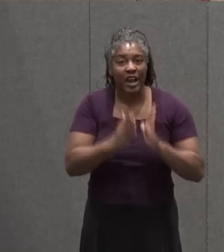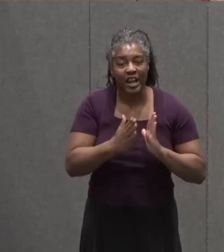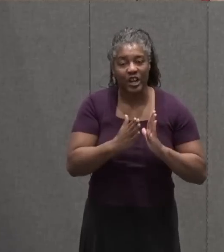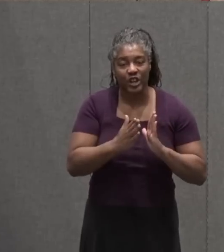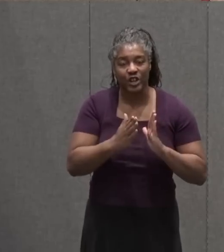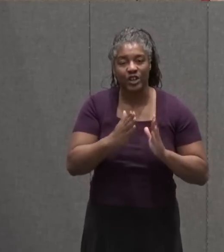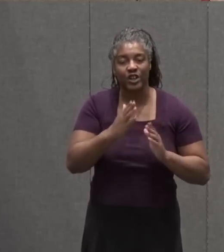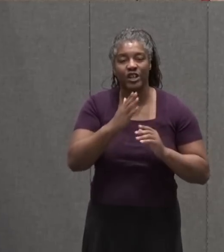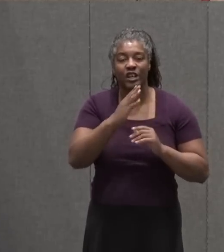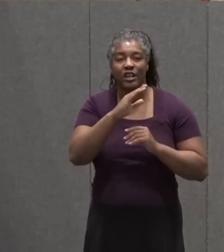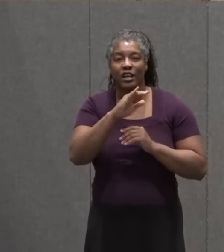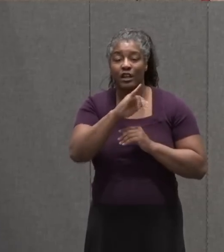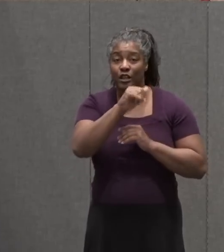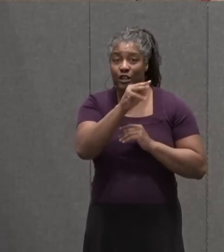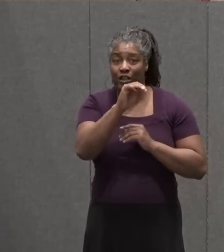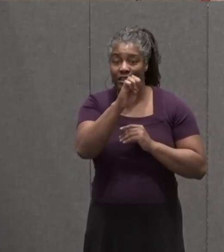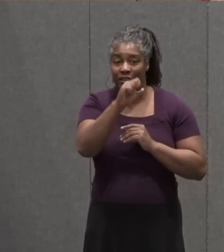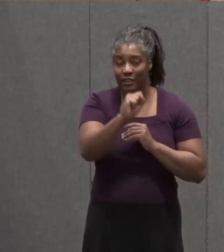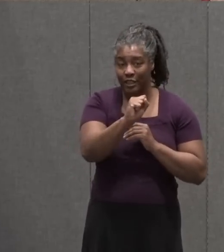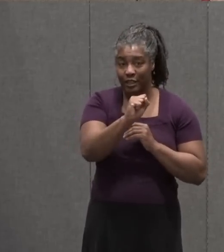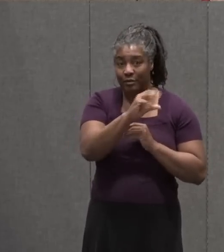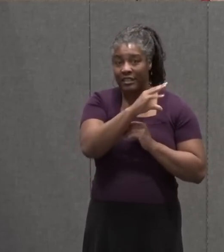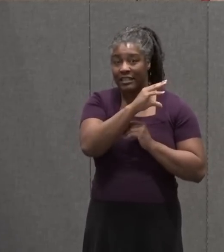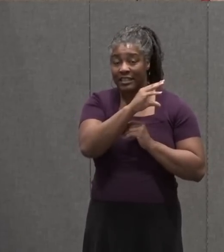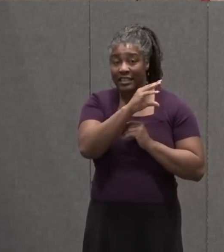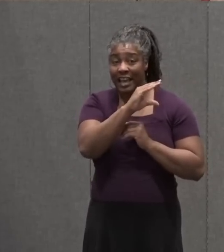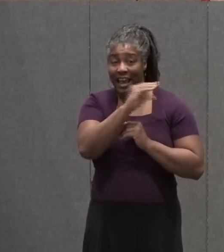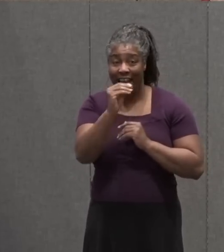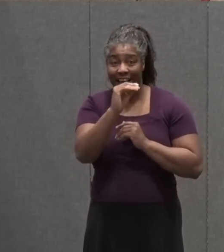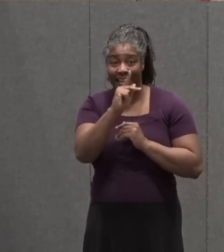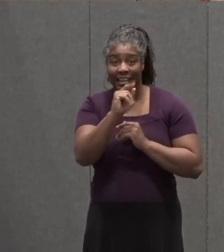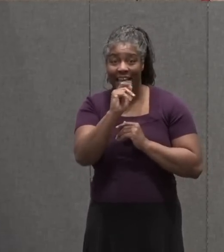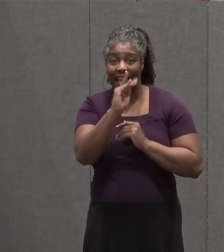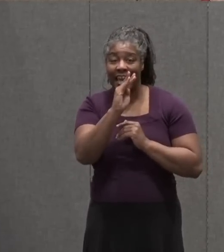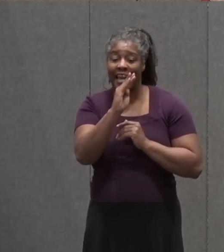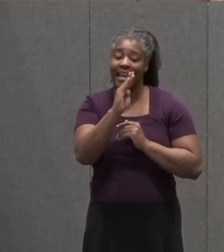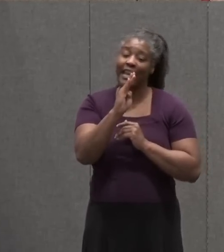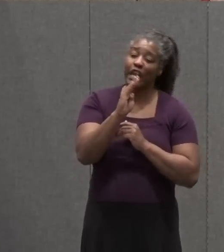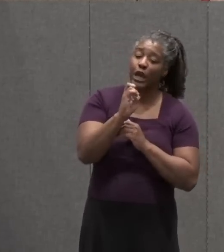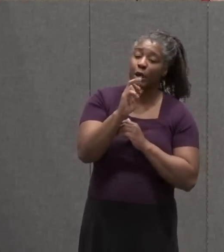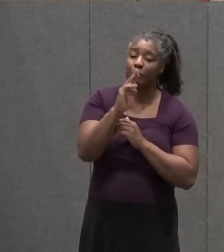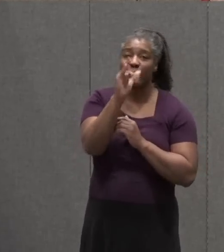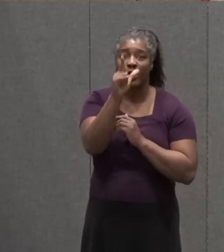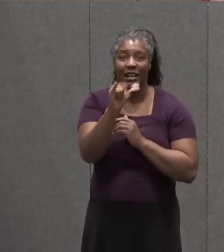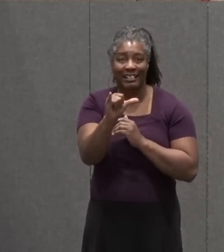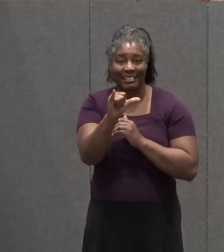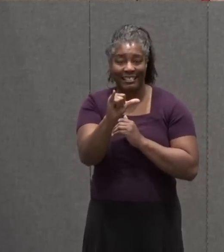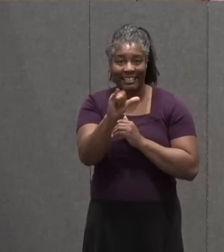Oh, I wonder what that book's about it sounds interesting. Why don't you stay tuned at this point